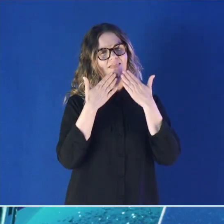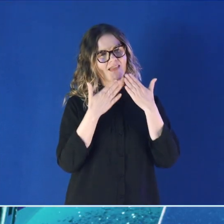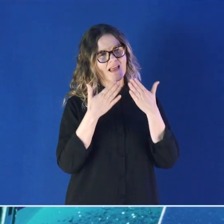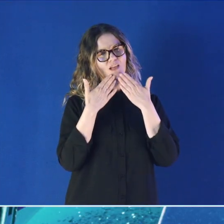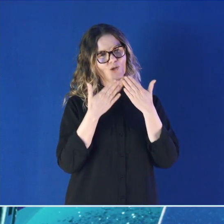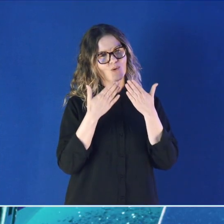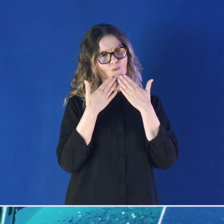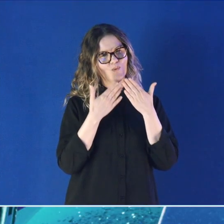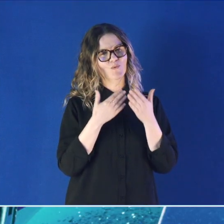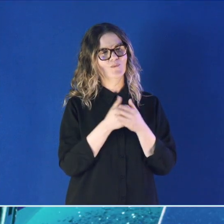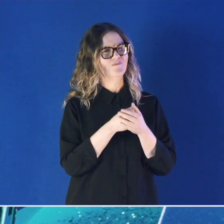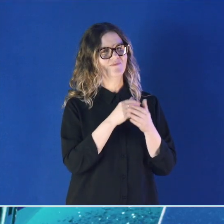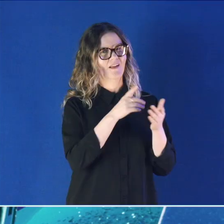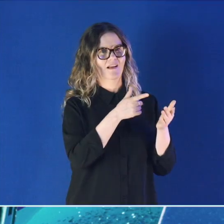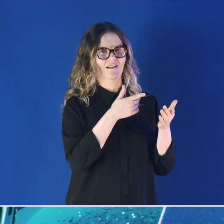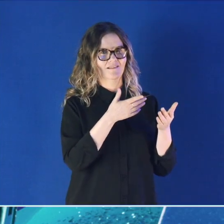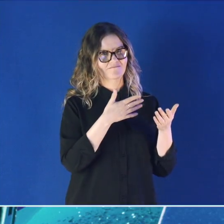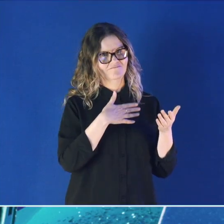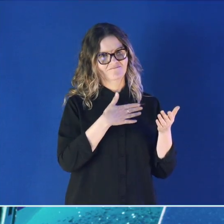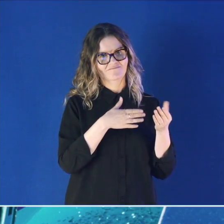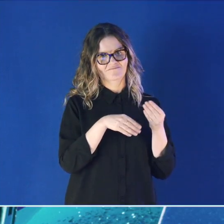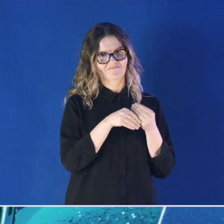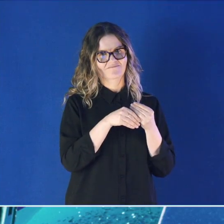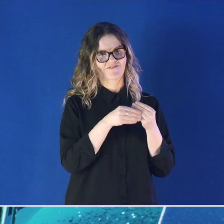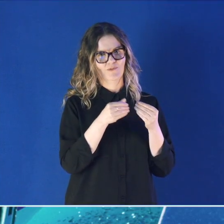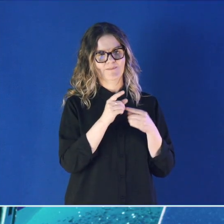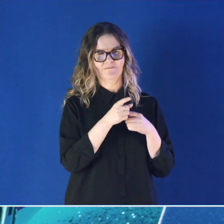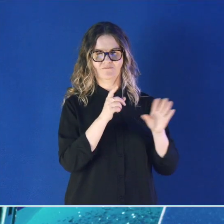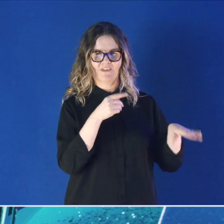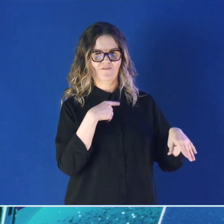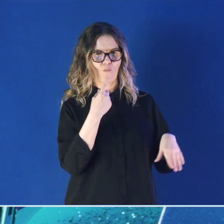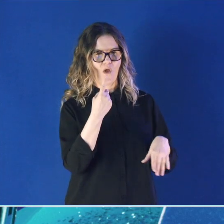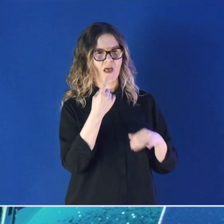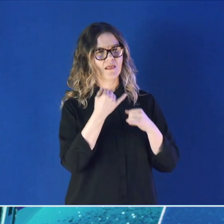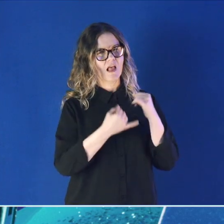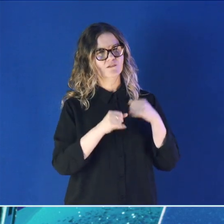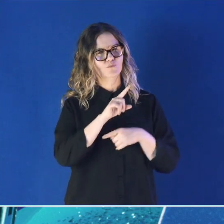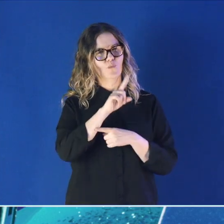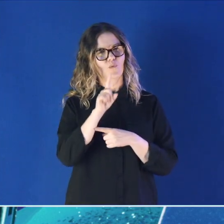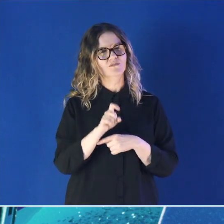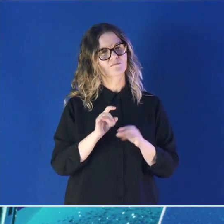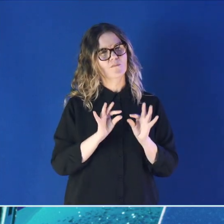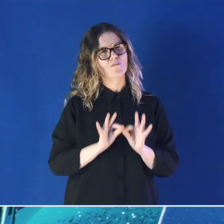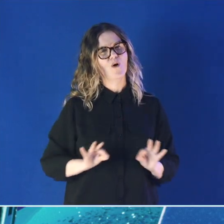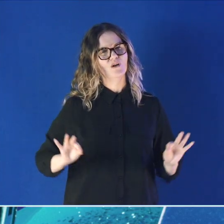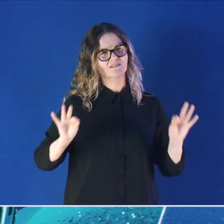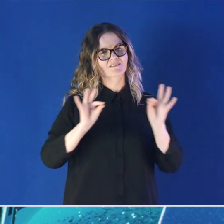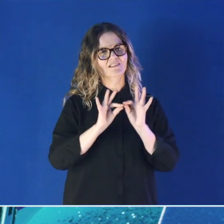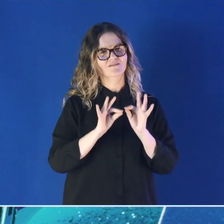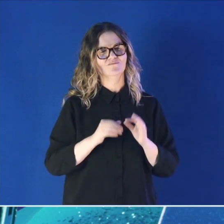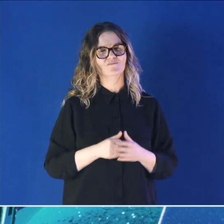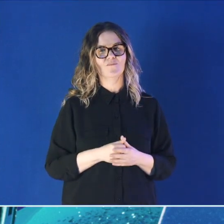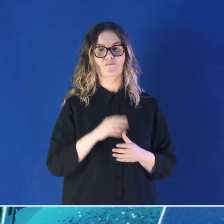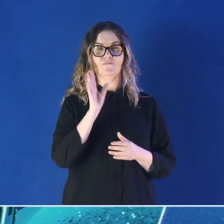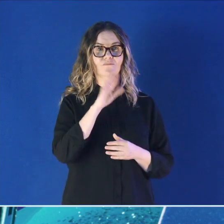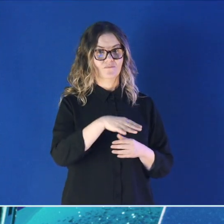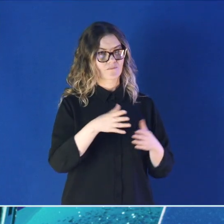because I think it's an important question. We're in a room and in an online community of 20,000 people